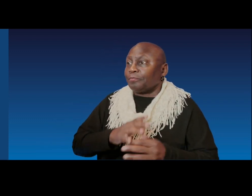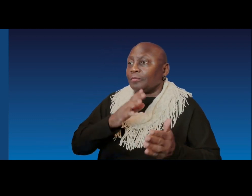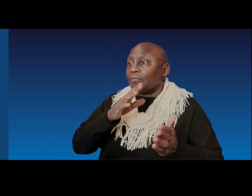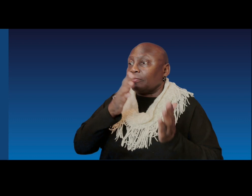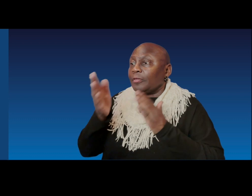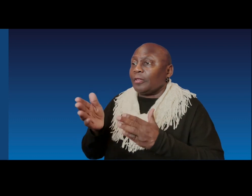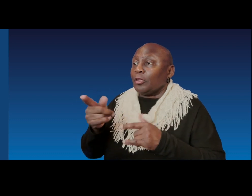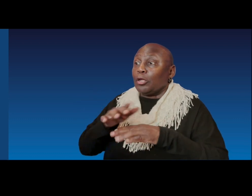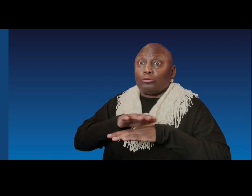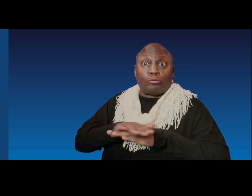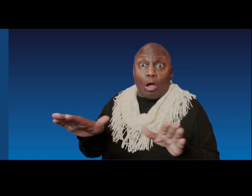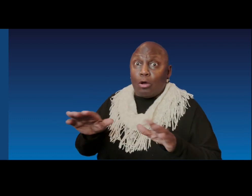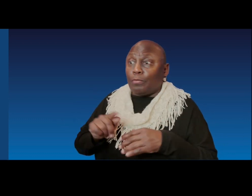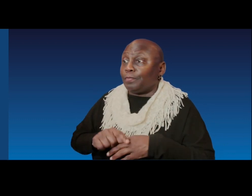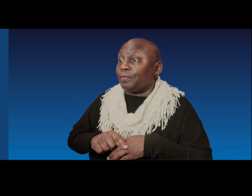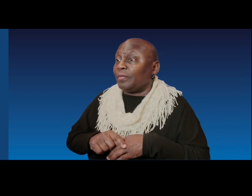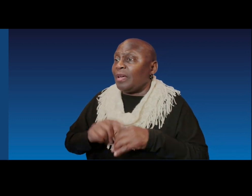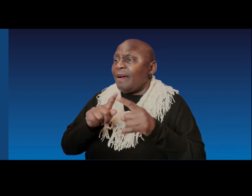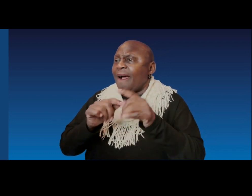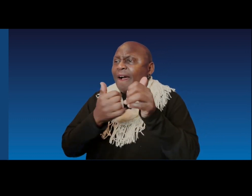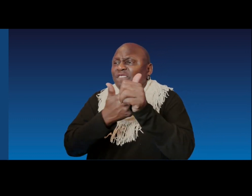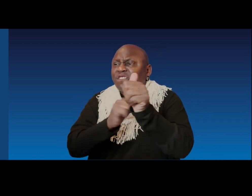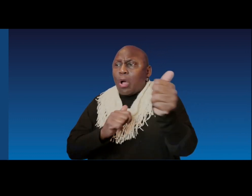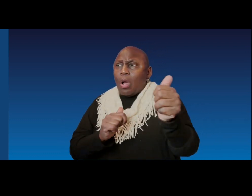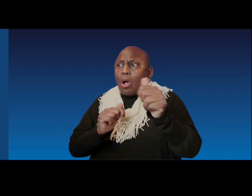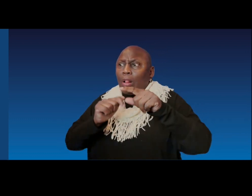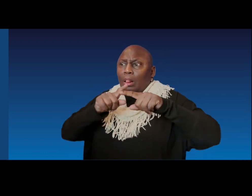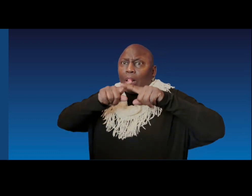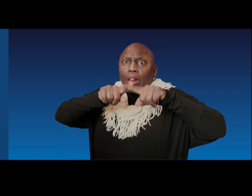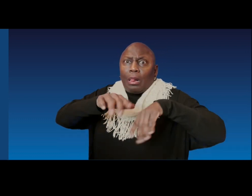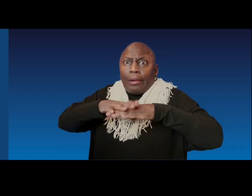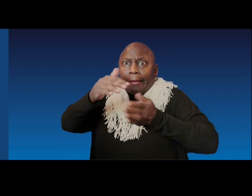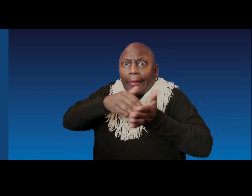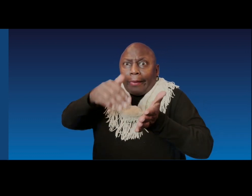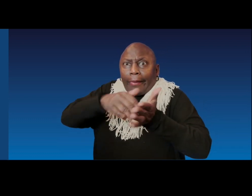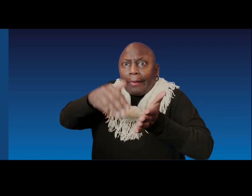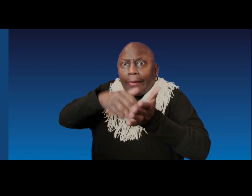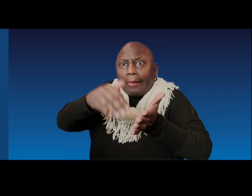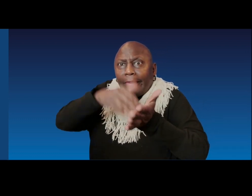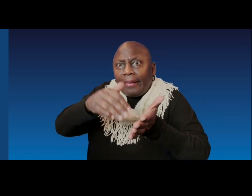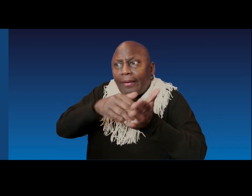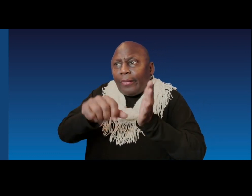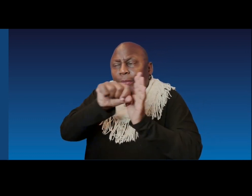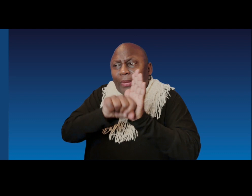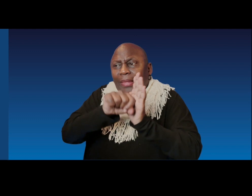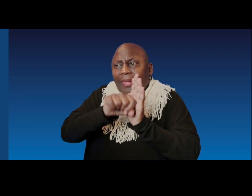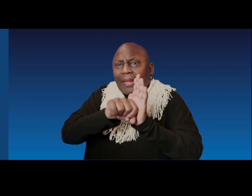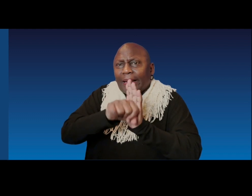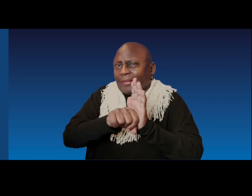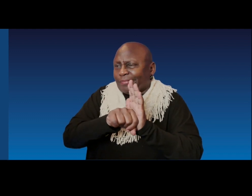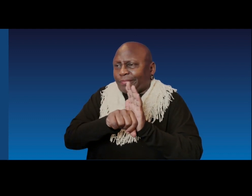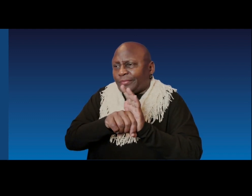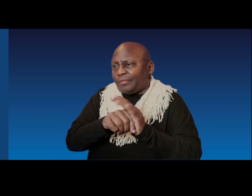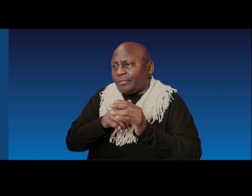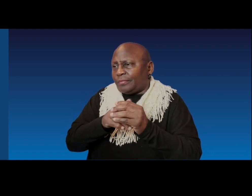For the "don'ts", avoid depending solely on repetition and drill. Next,